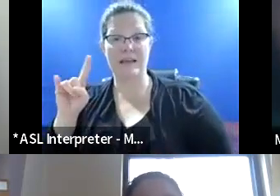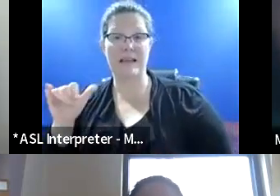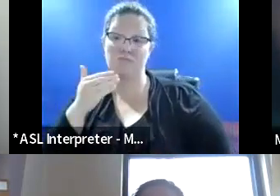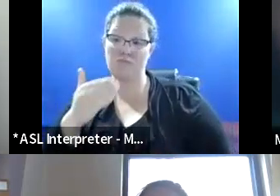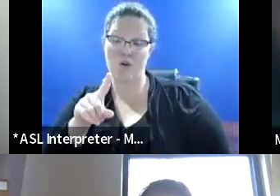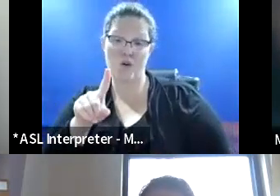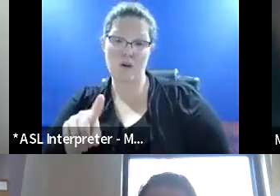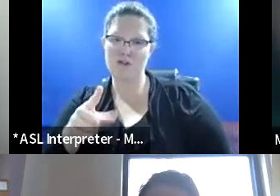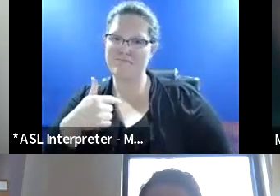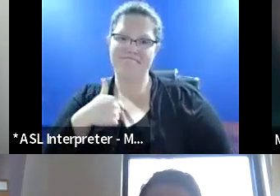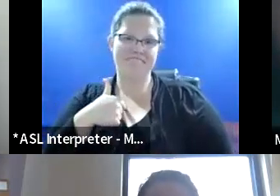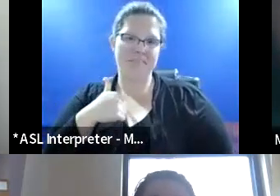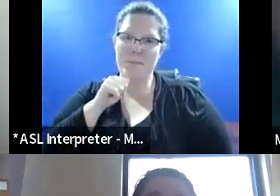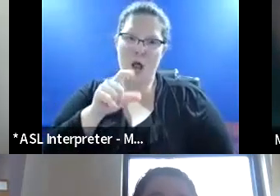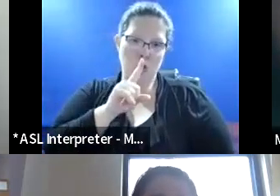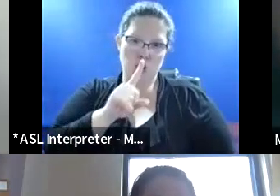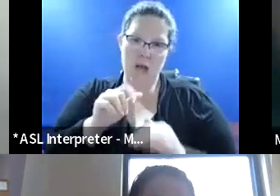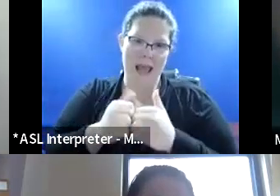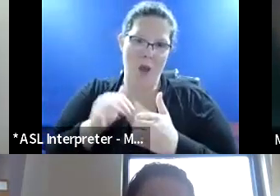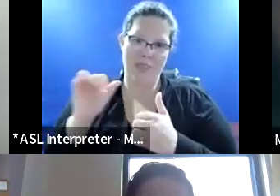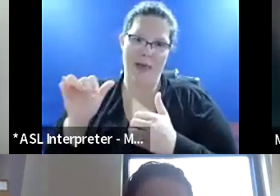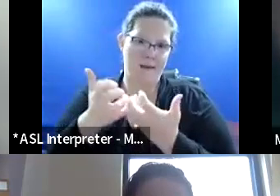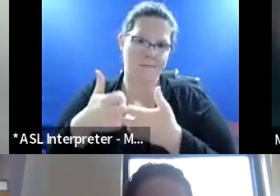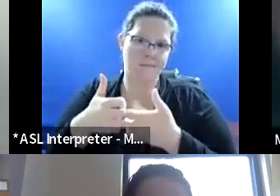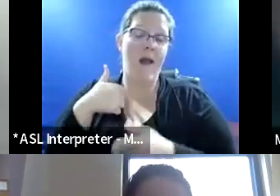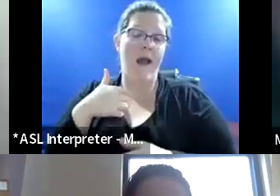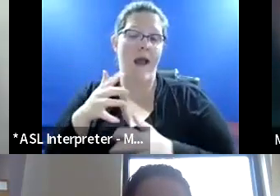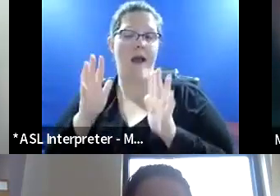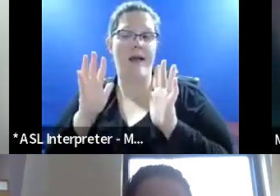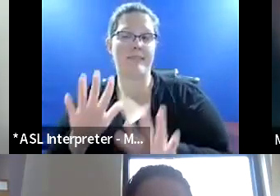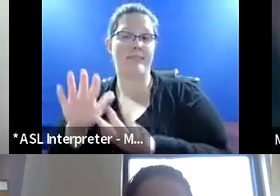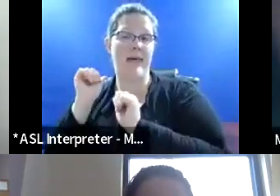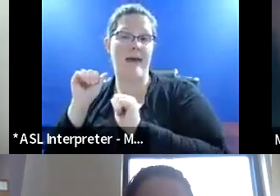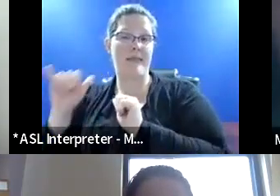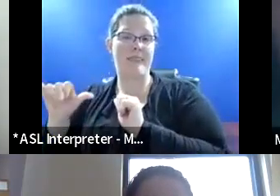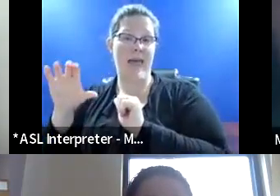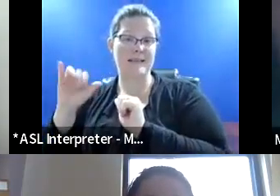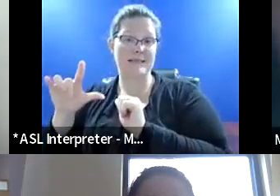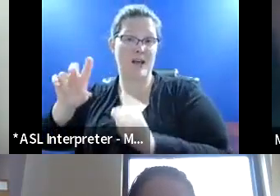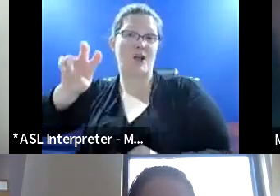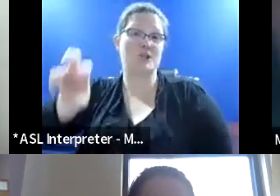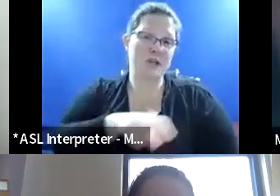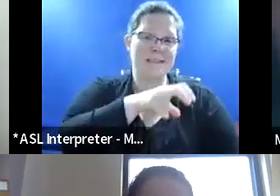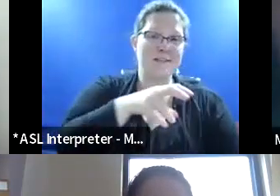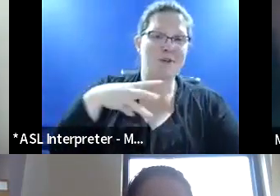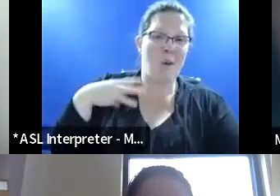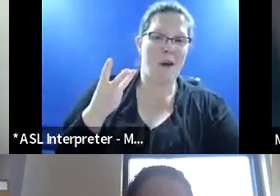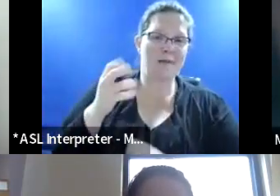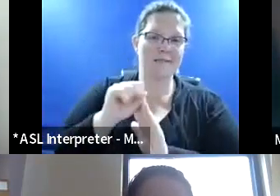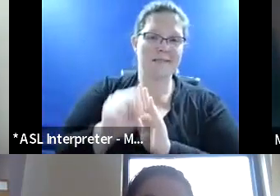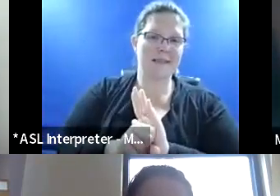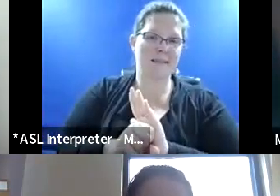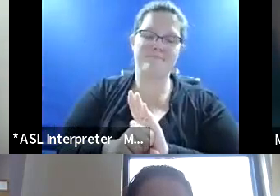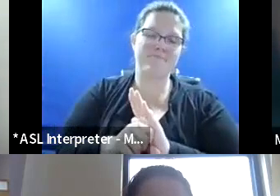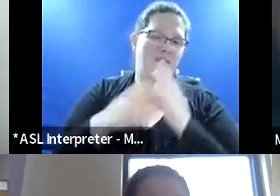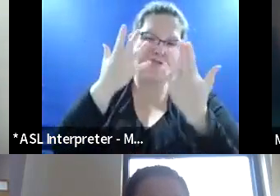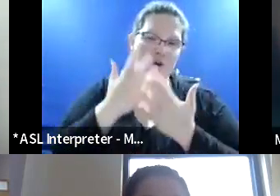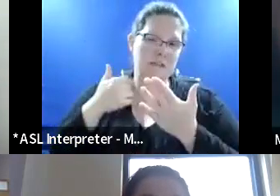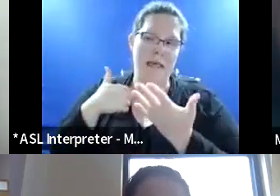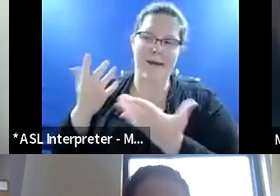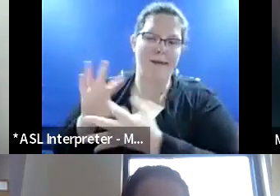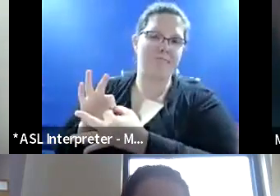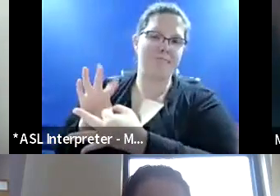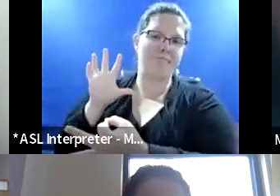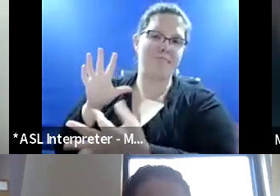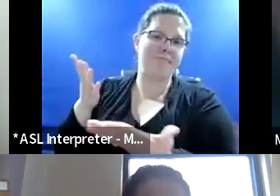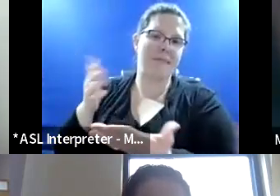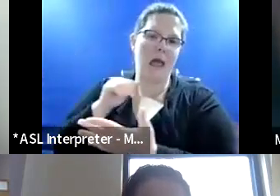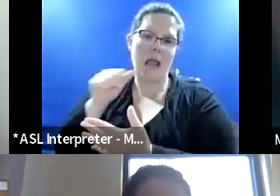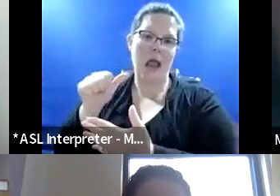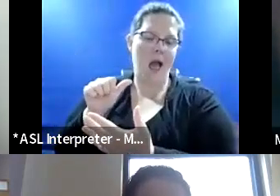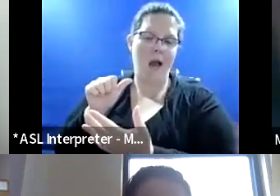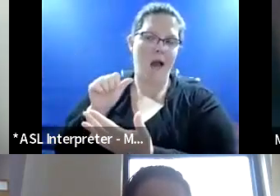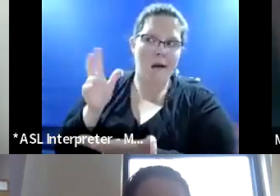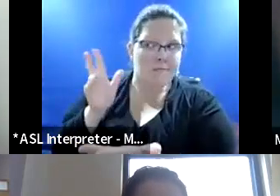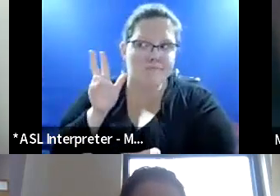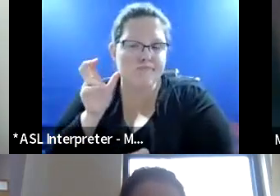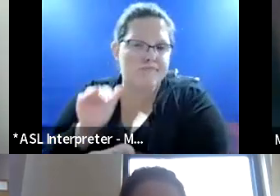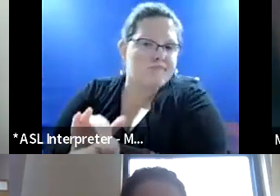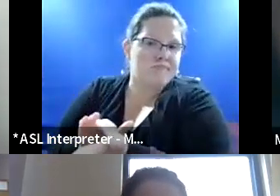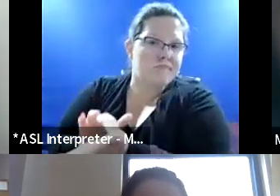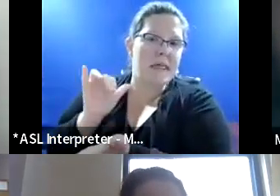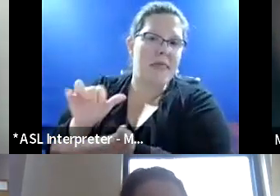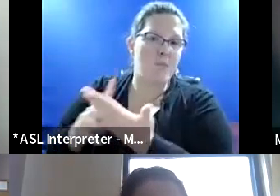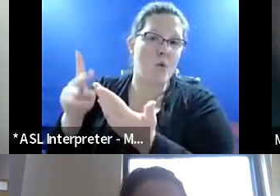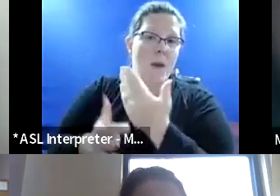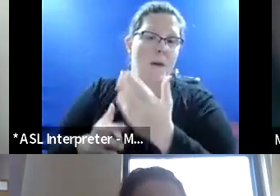THANK YOU. I JUST HAVE A QUESTION FOR CASSIDY. BECAUSE I'VE WORKED WITH VR AND ALSO I'VE WORKED WITH JUVENILES INCARCERATED AND I WAS WONDERING IF YOU HAVE ANY NUMBERS OR STATISTICS ON HOW THAT HAS HELPED DECREASE THE YOUTH THAT ARE BEING -- HAS IT HELPED FOR NON INCARCERATION?